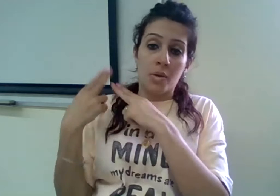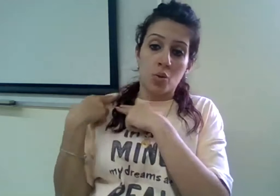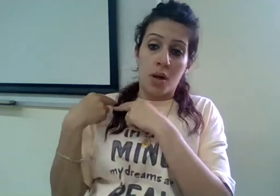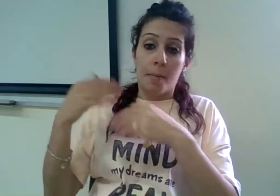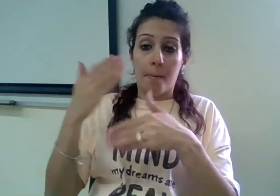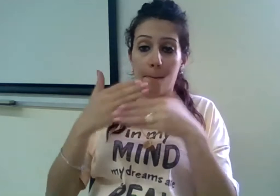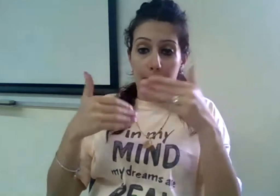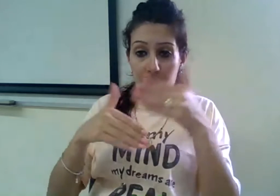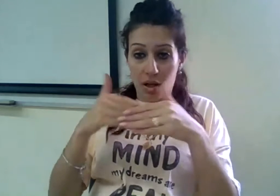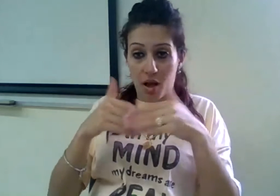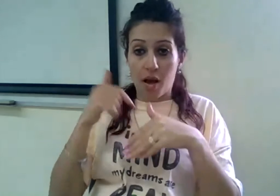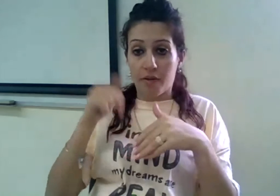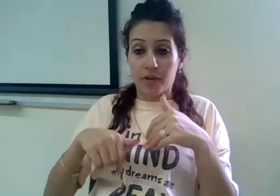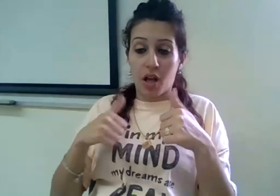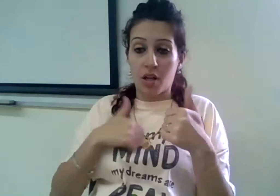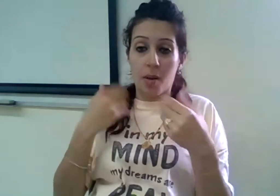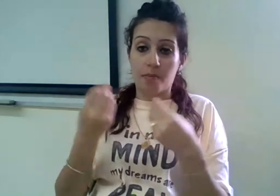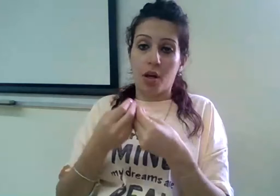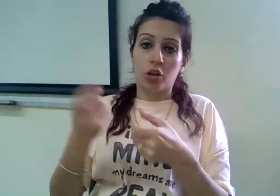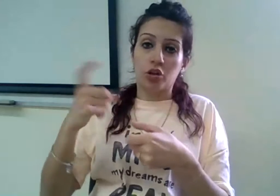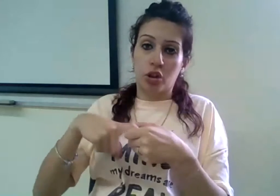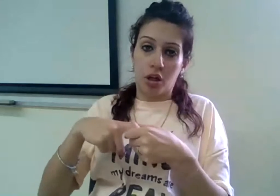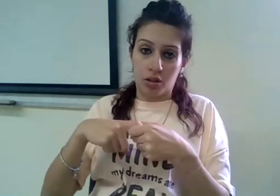Maybe you can turn off your microphone,